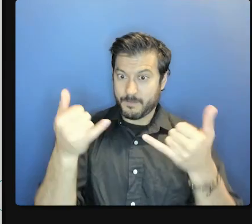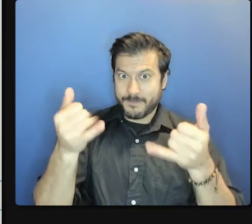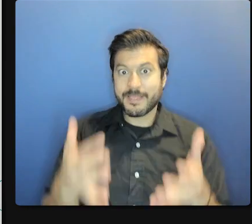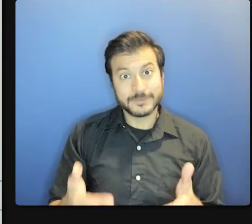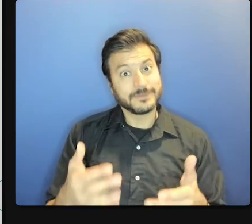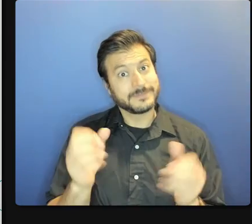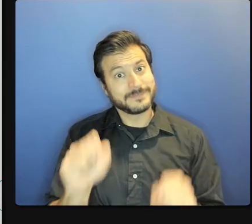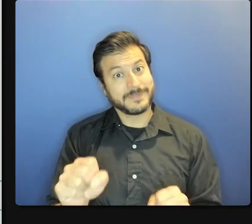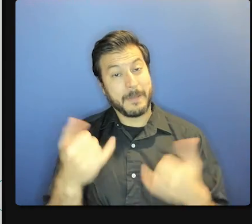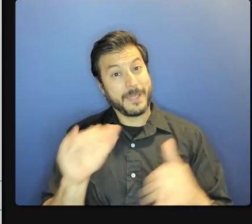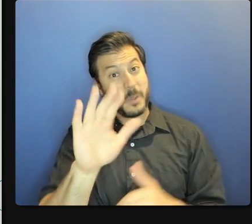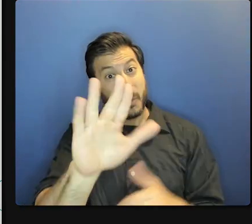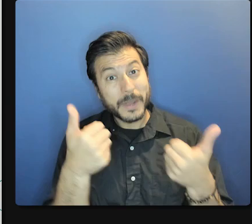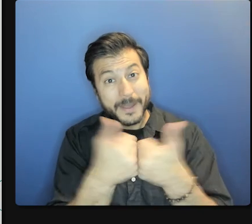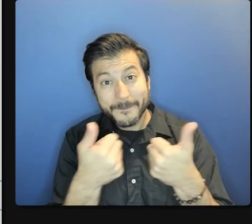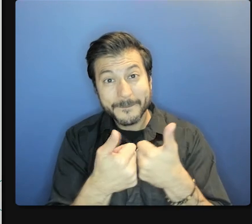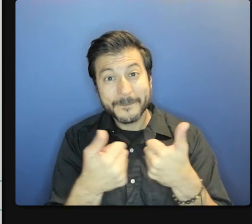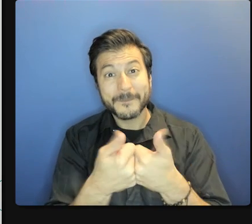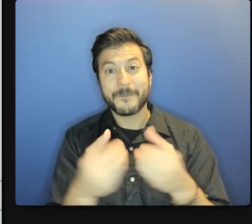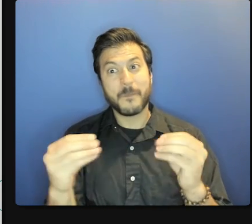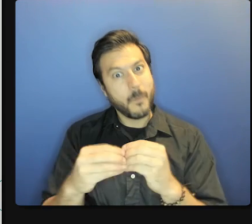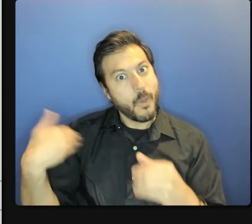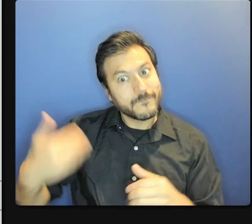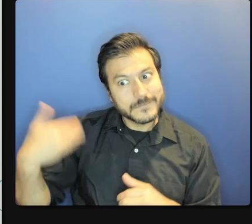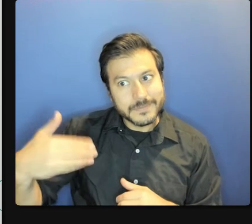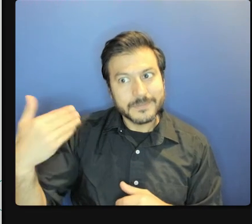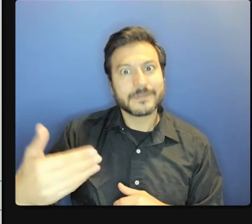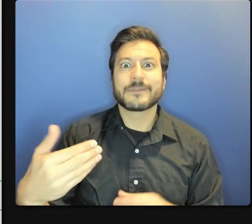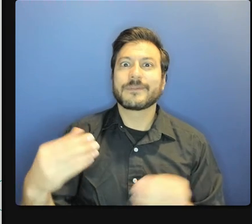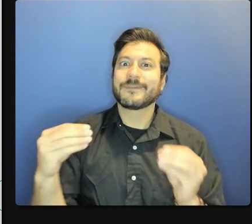And now players will be able to play your games more often,